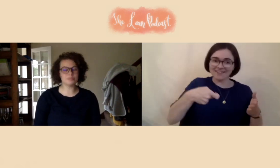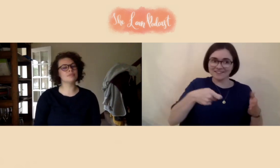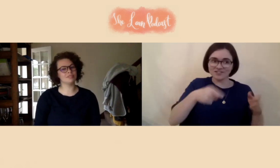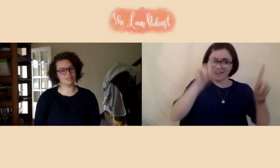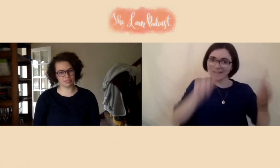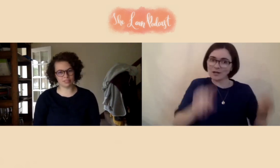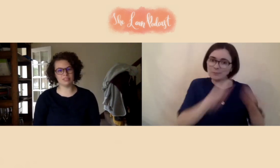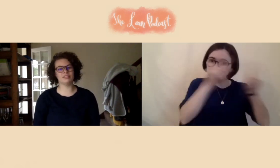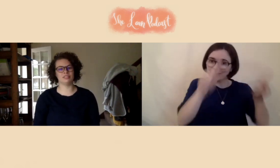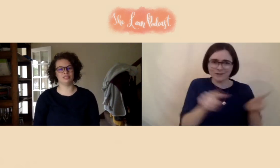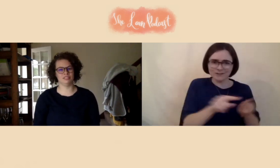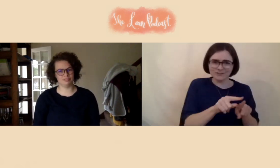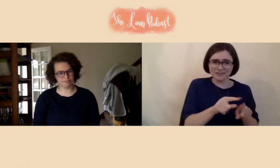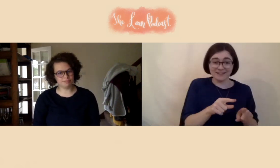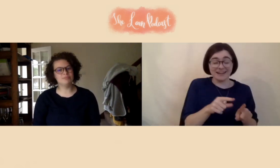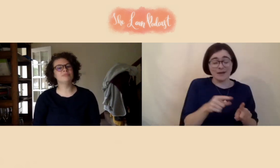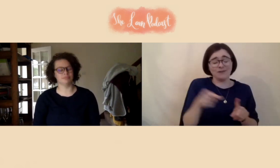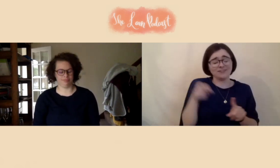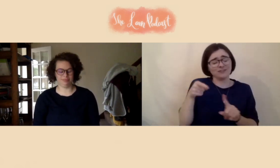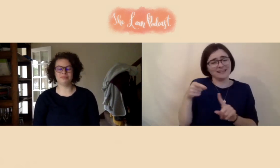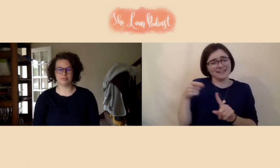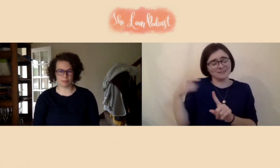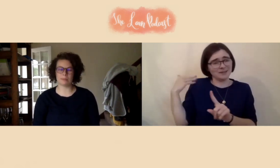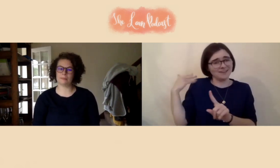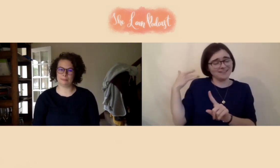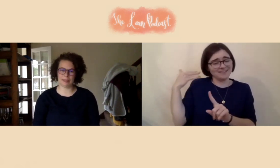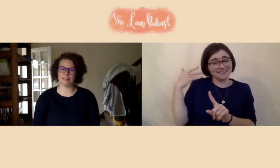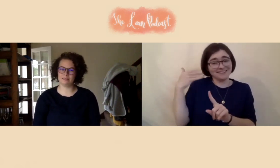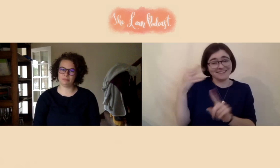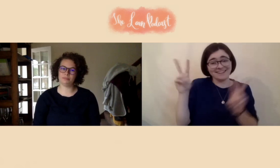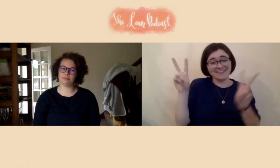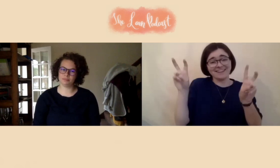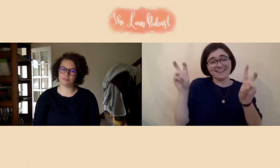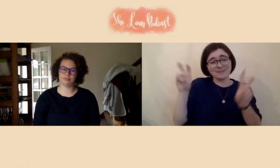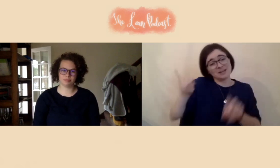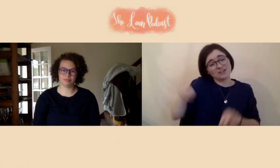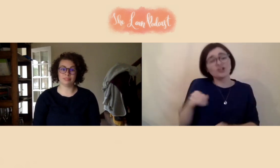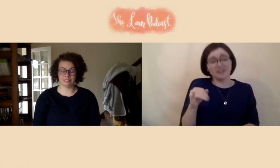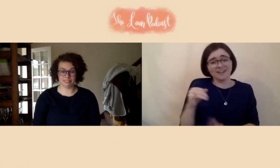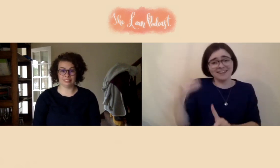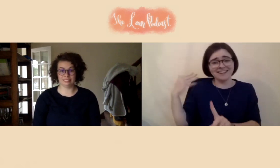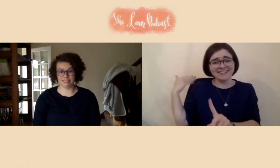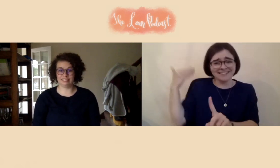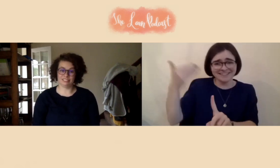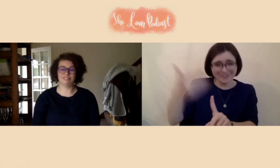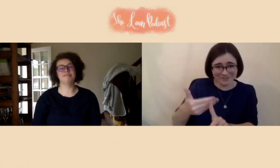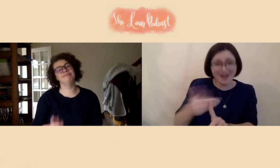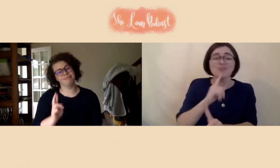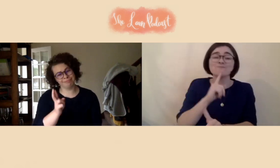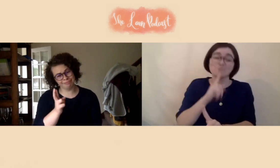it's been a journey that I've went on with my remote setup. But what I'll say is, we've got there.